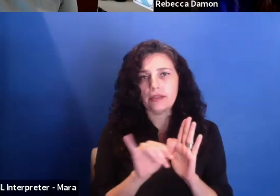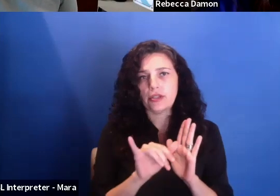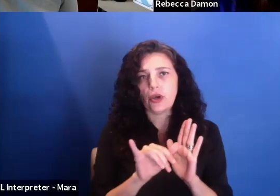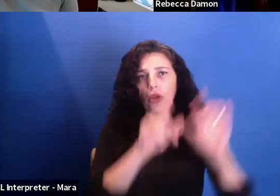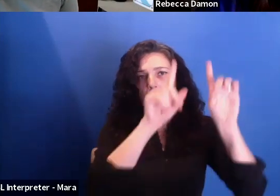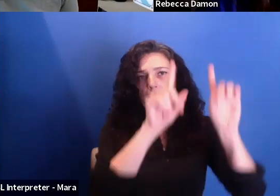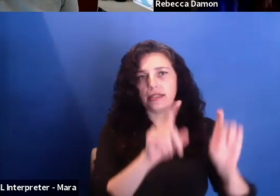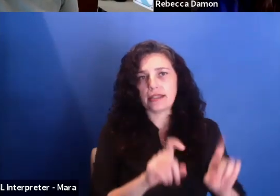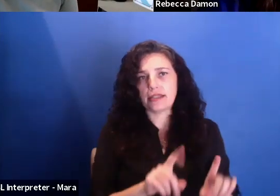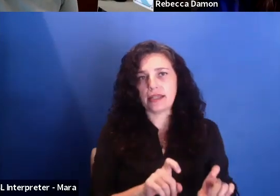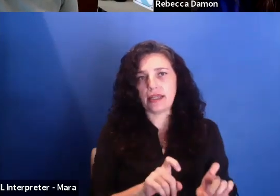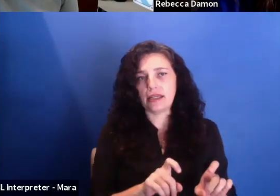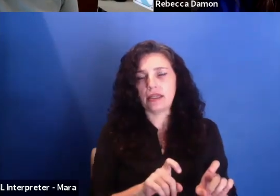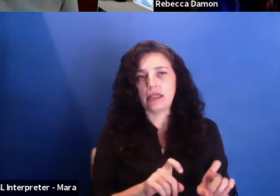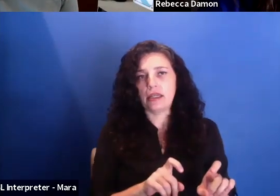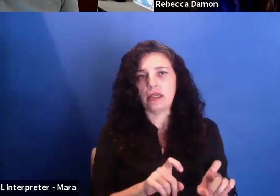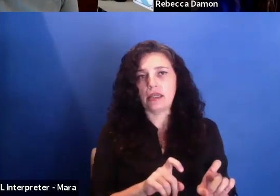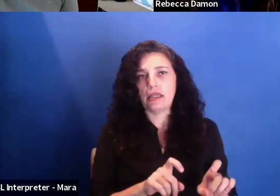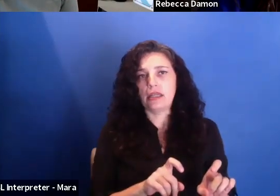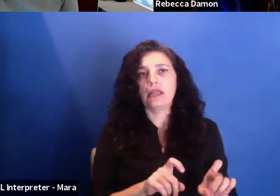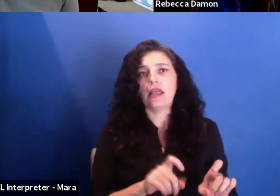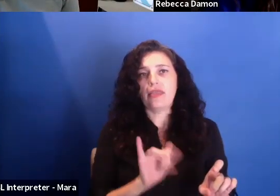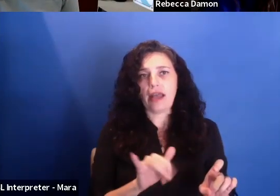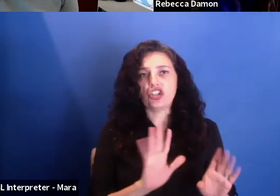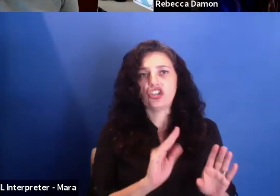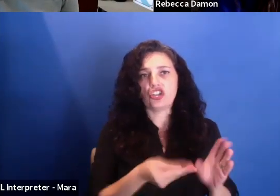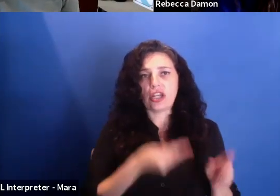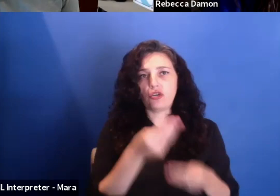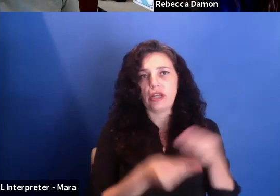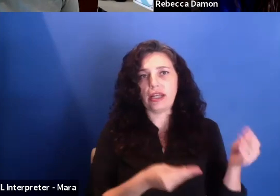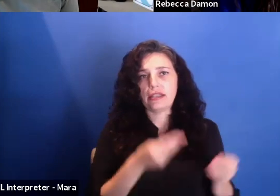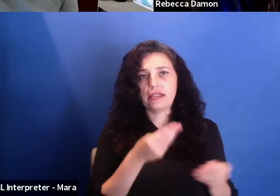will generate a benefit plan contributions with the sole exception of the scenario